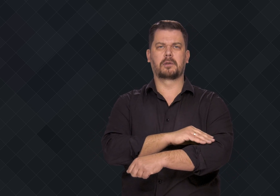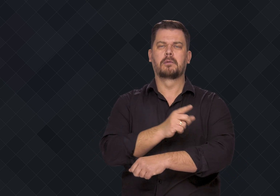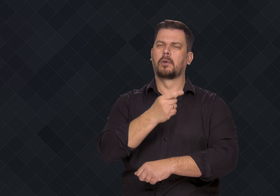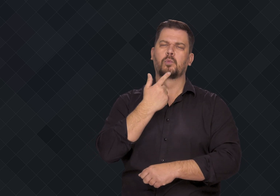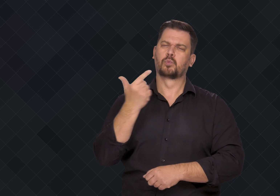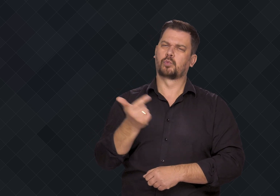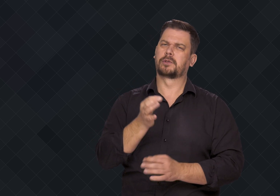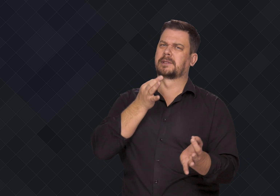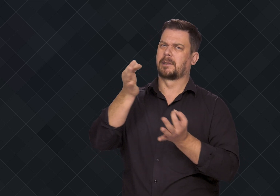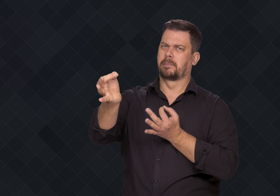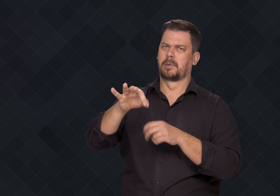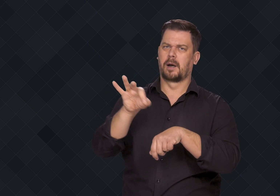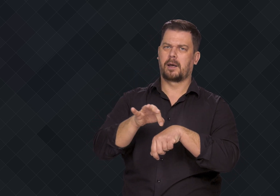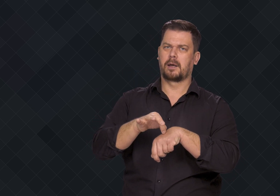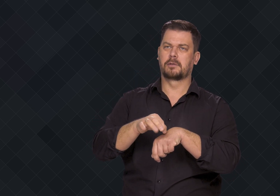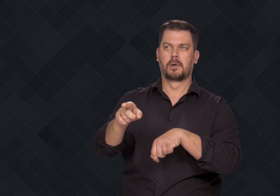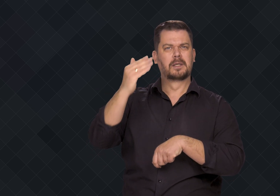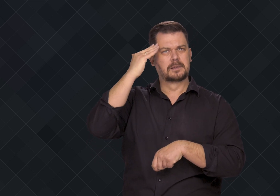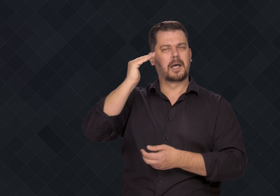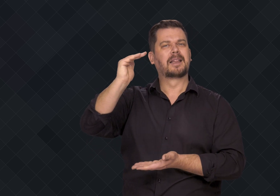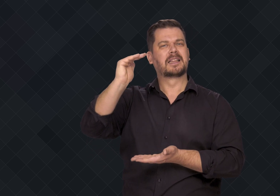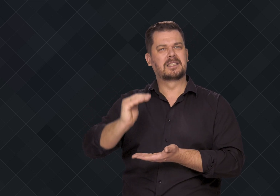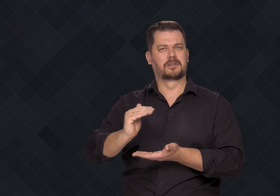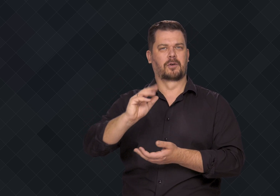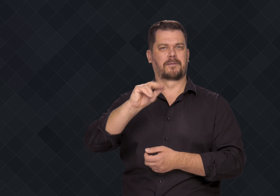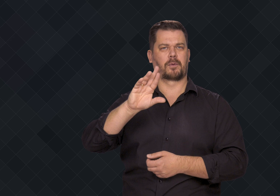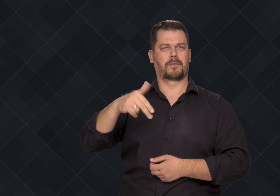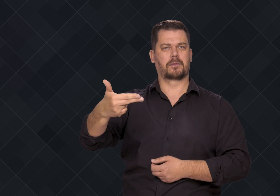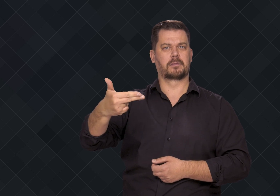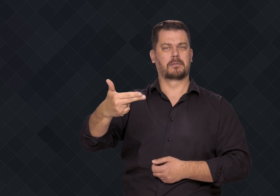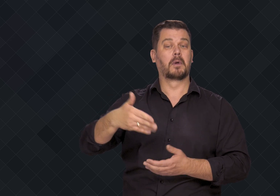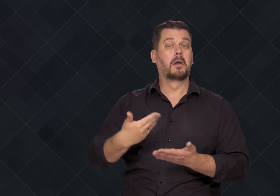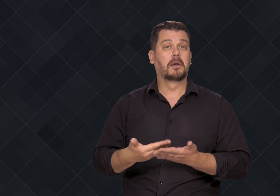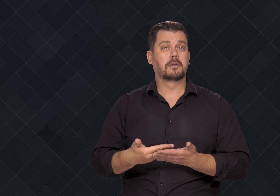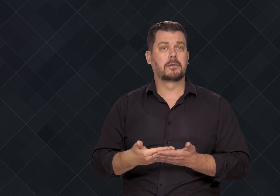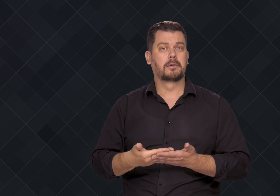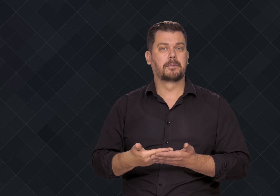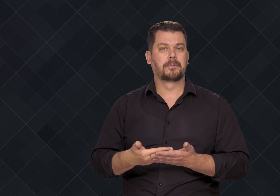be sure to consult with a doctor who is familiar with the low-carb diet. Why?